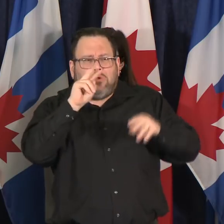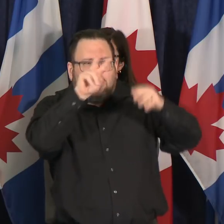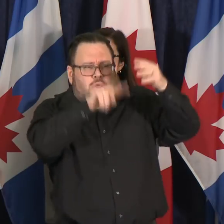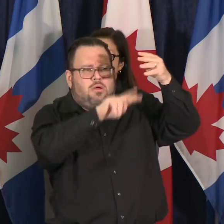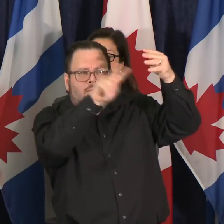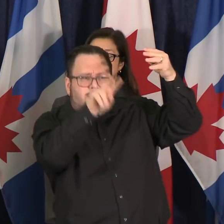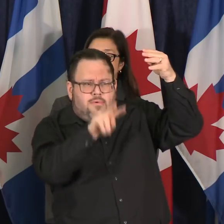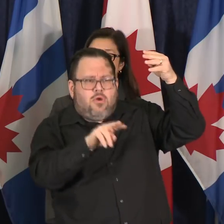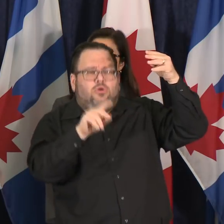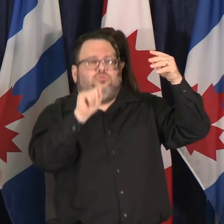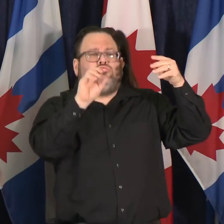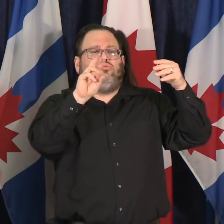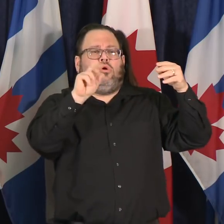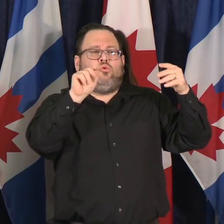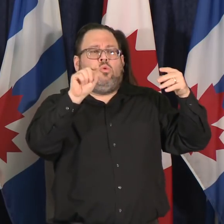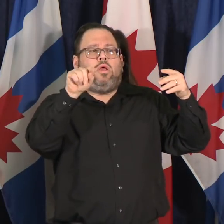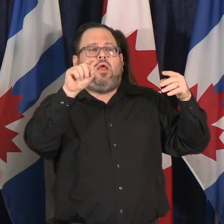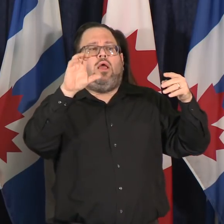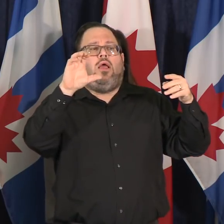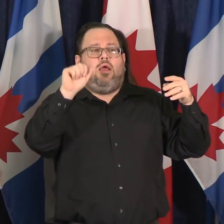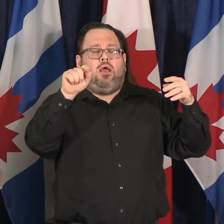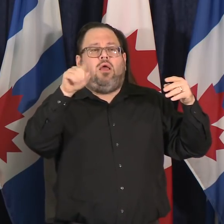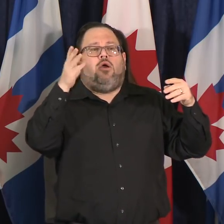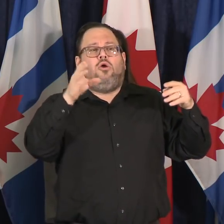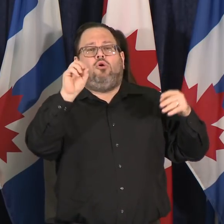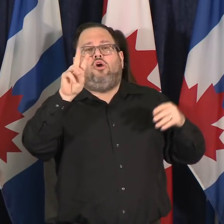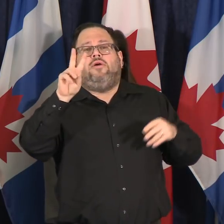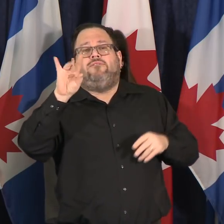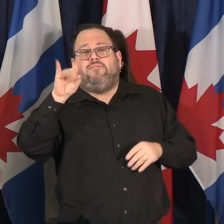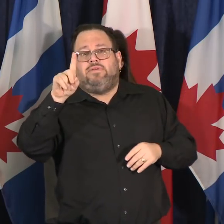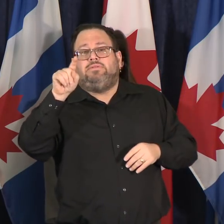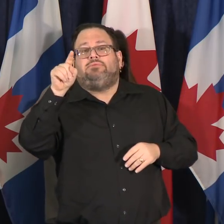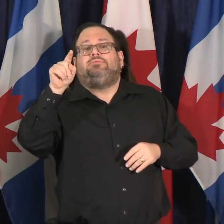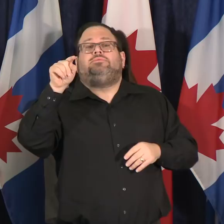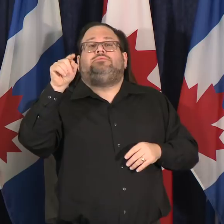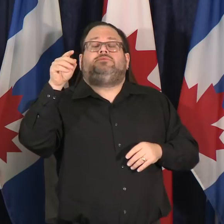are modified to continue to meet resident needs we will advise you here